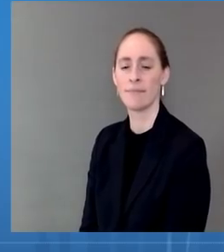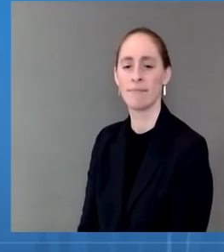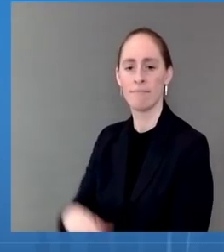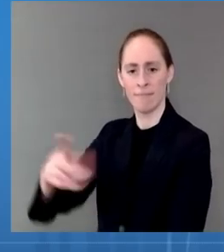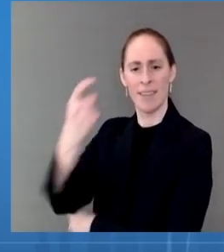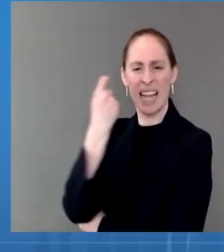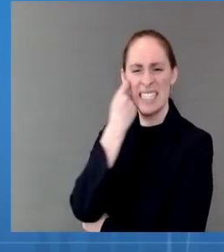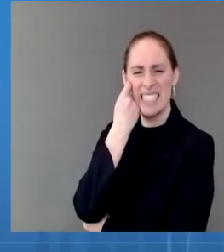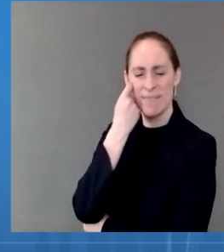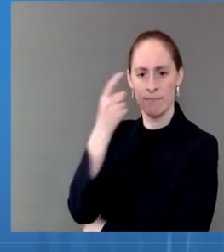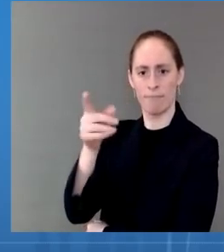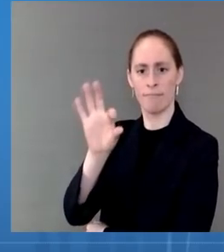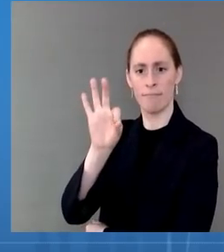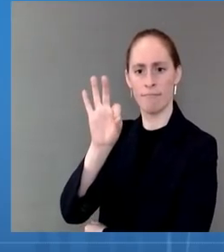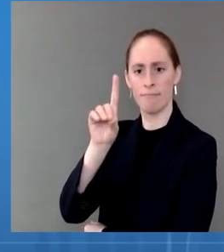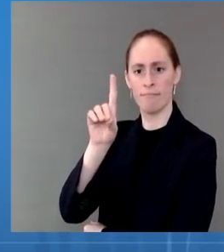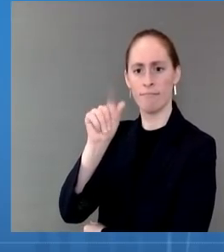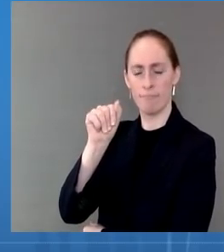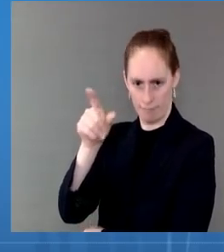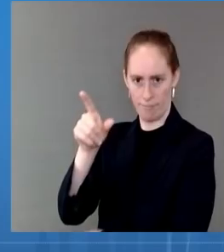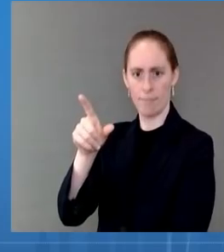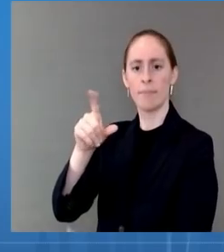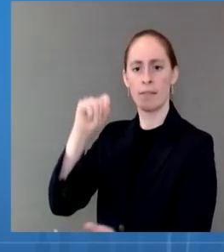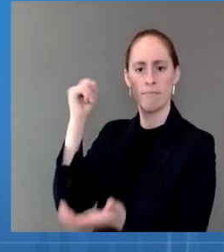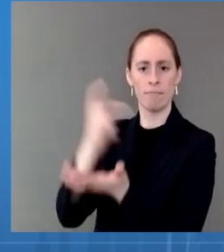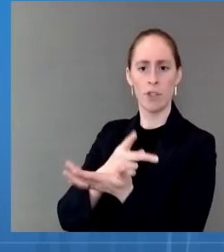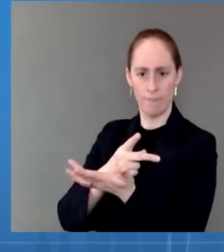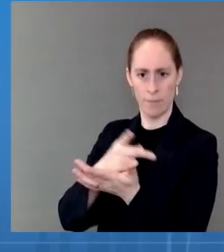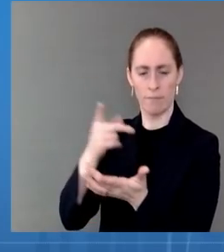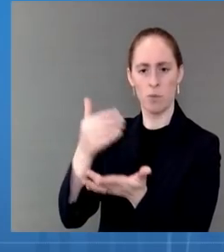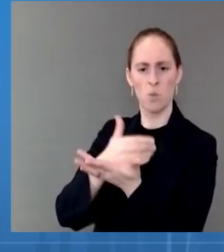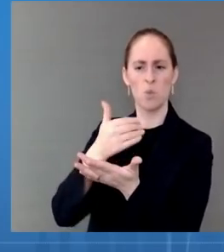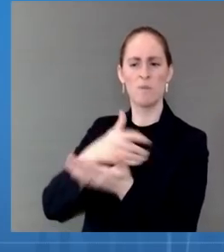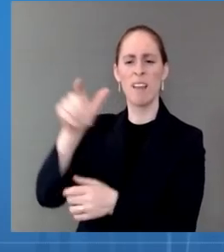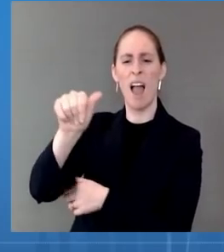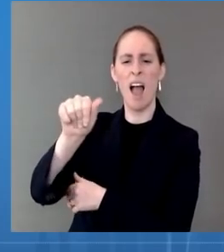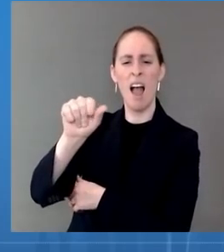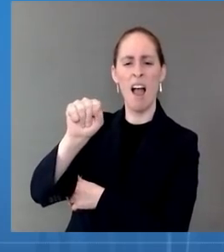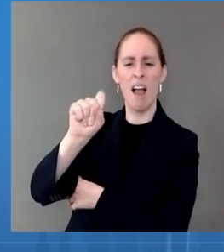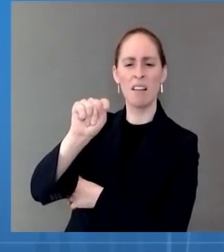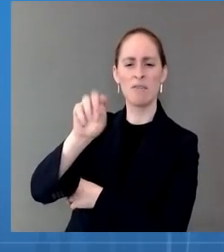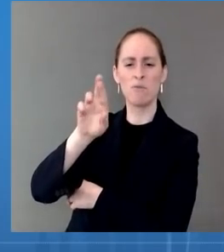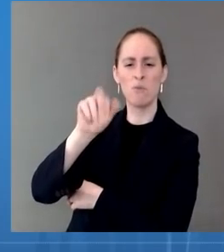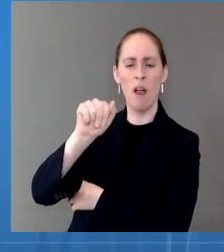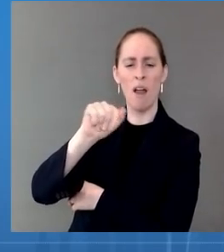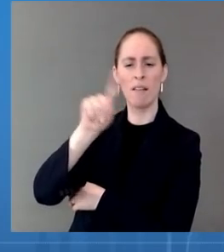that protects people from getting COVID for six months after getting the shots. How do you imagine that being used